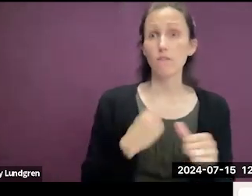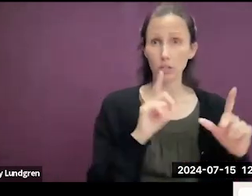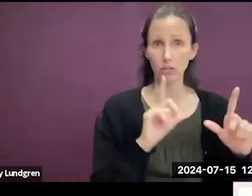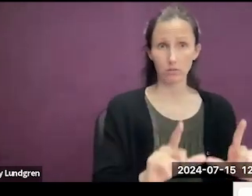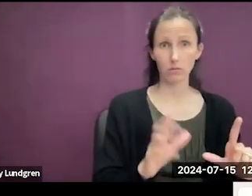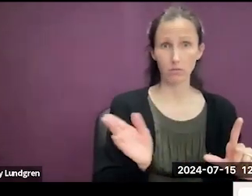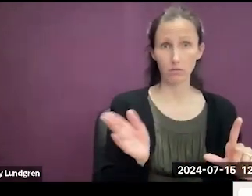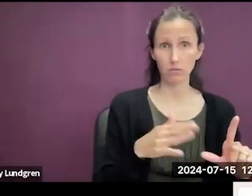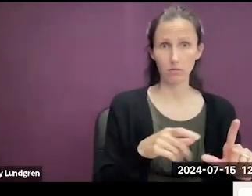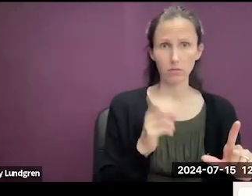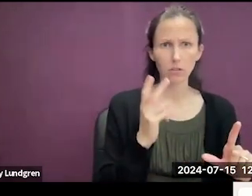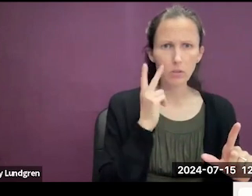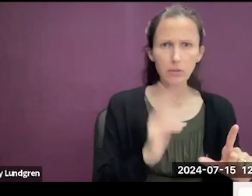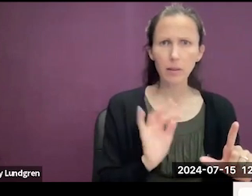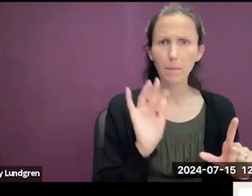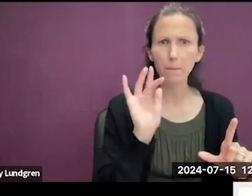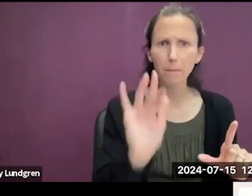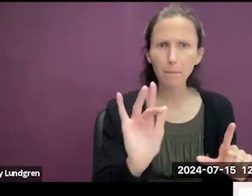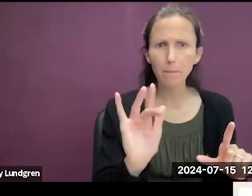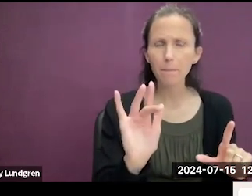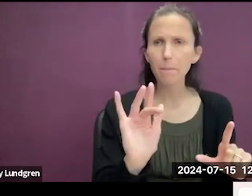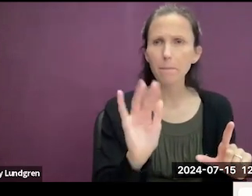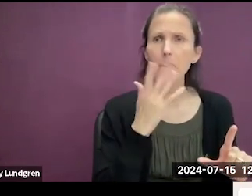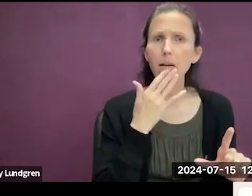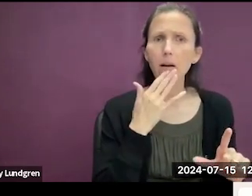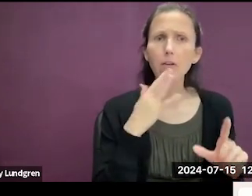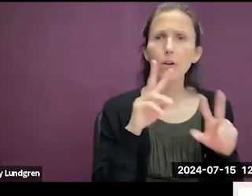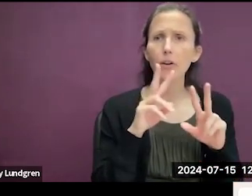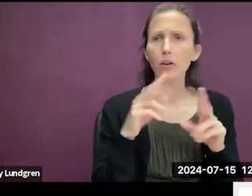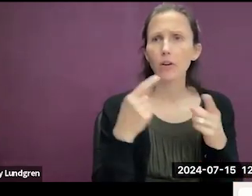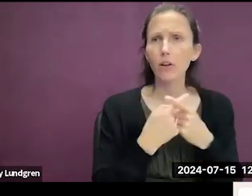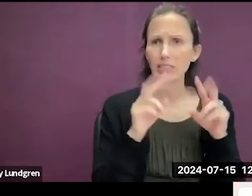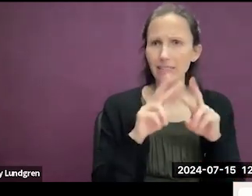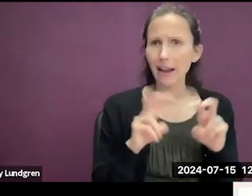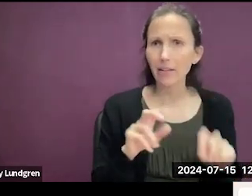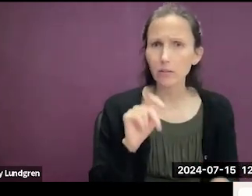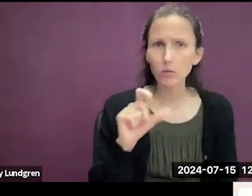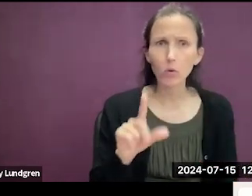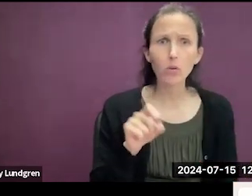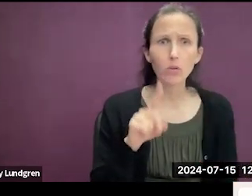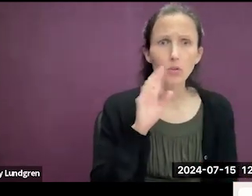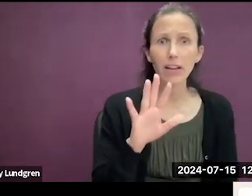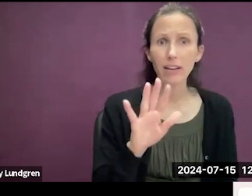there's an eyedropper tool in that Colour Contrast Analyzer tool where you can pick up your background color.